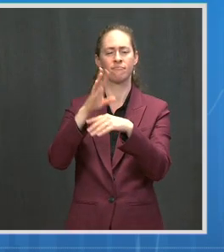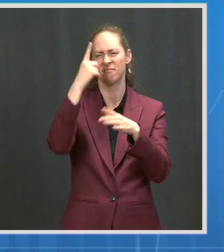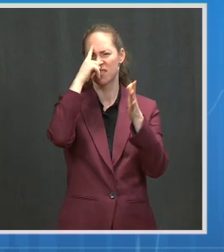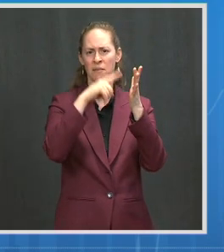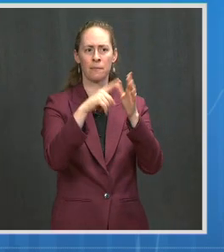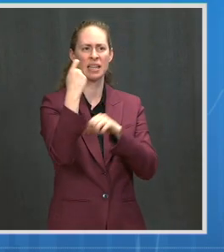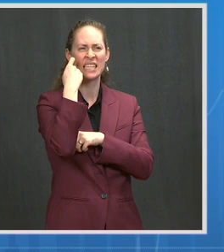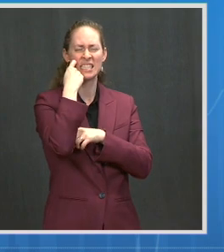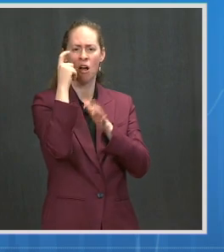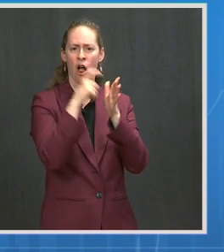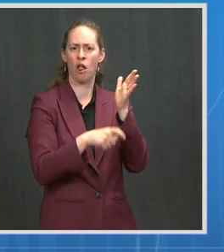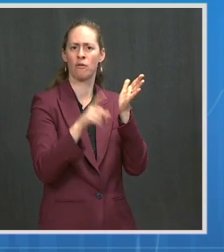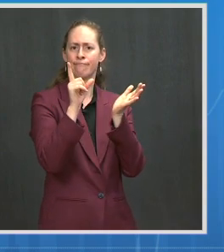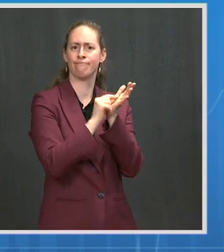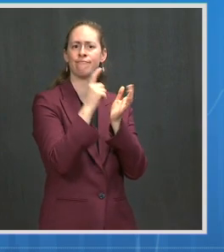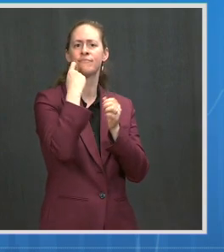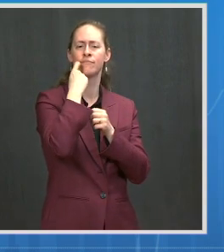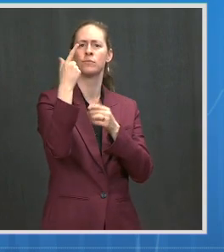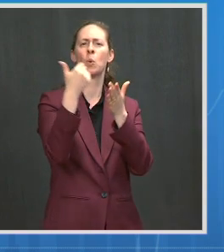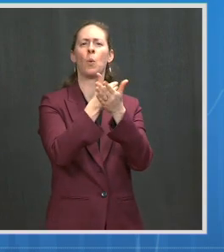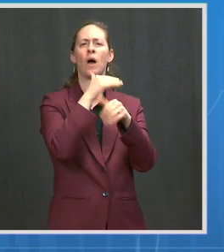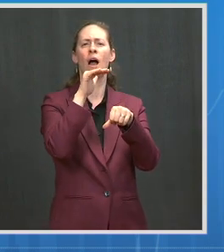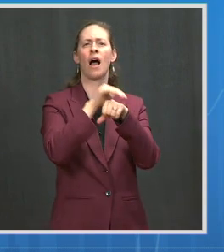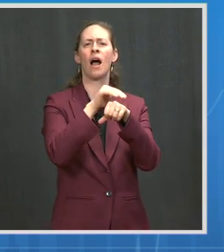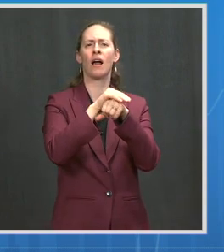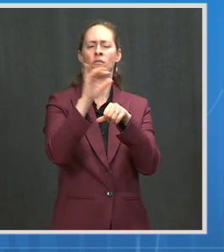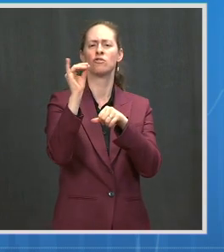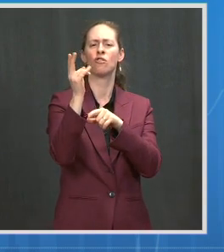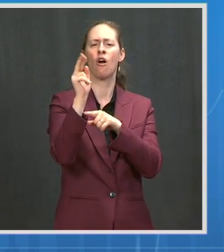the Pfizer-BioNTech vaccine showed